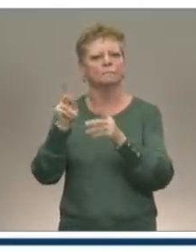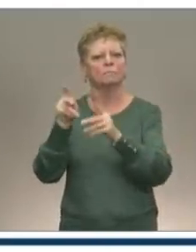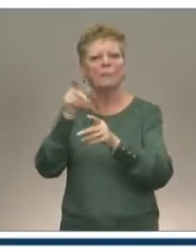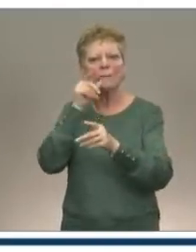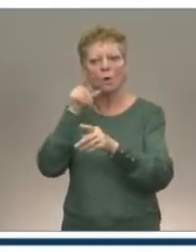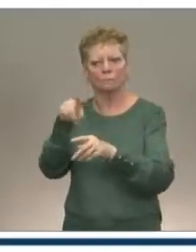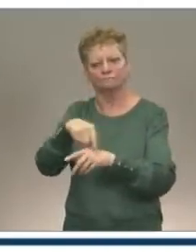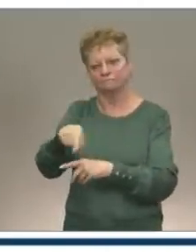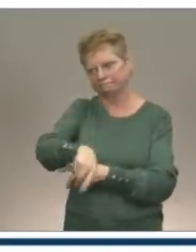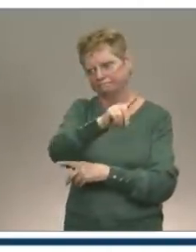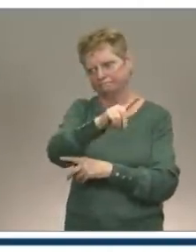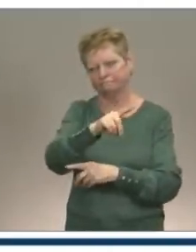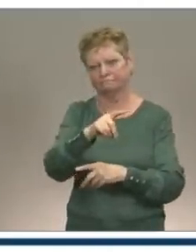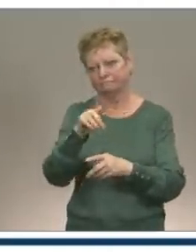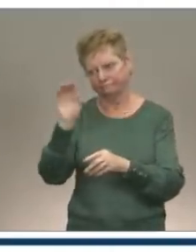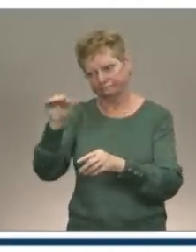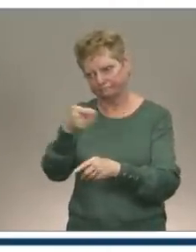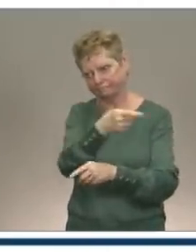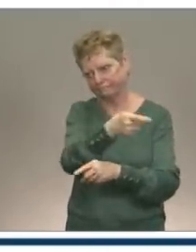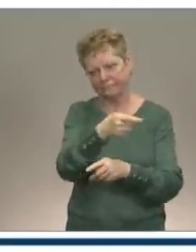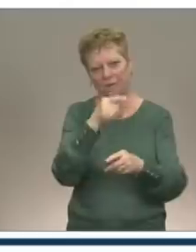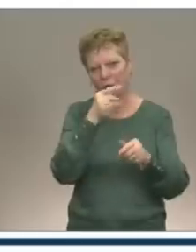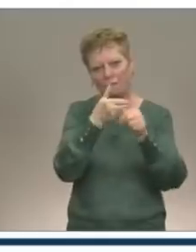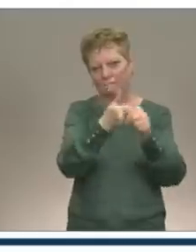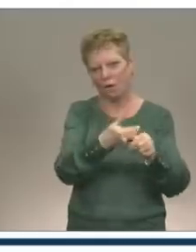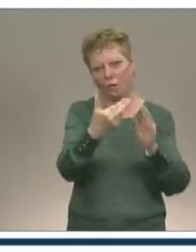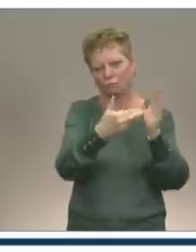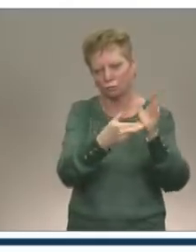to bring that to their attention and have appropriate enforcement actions as well